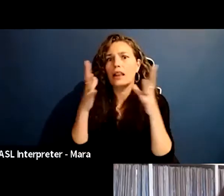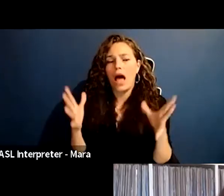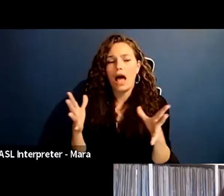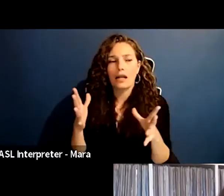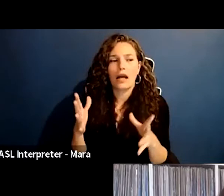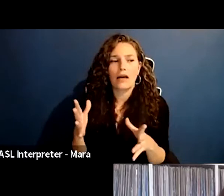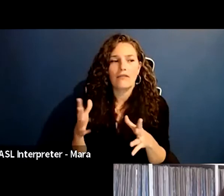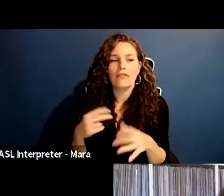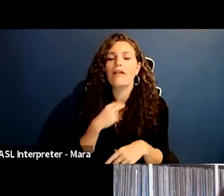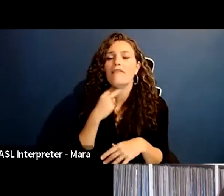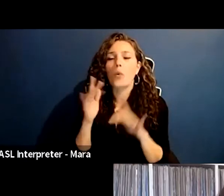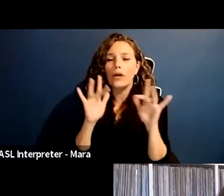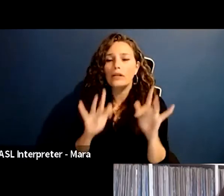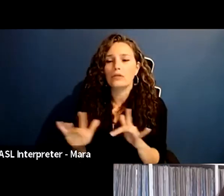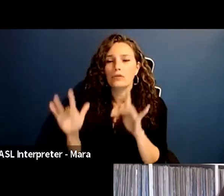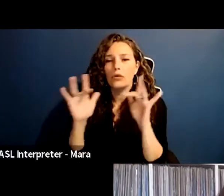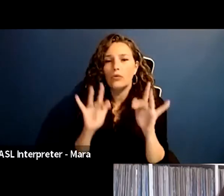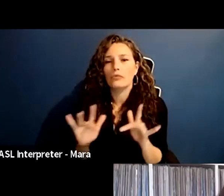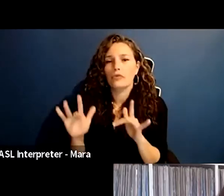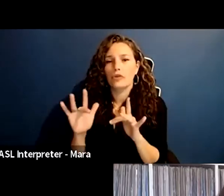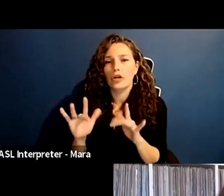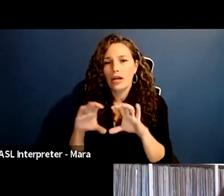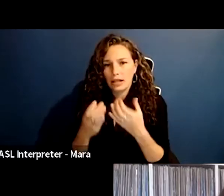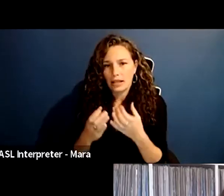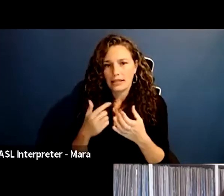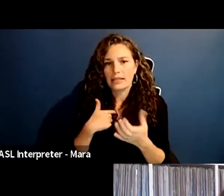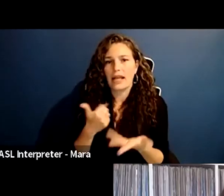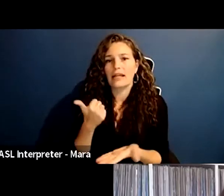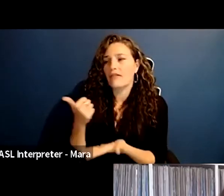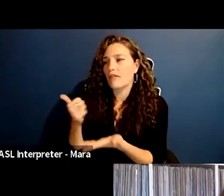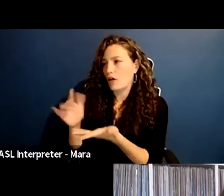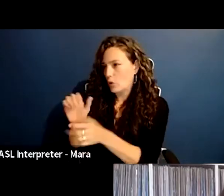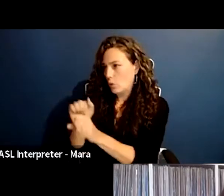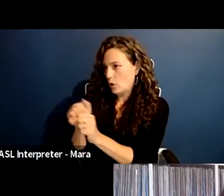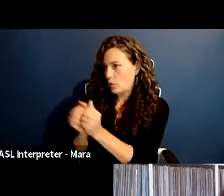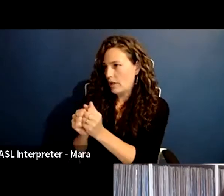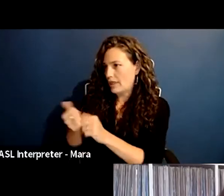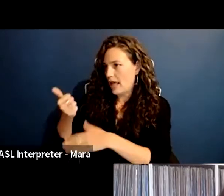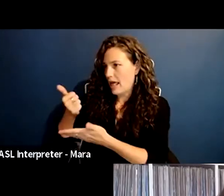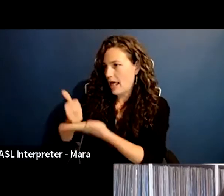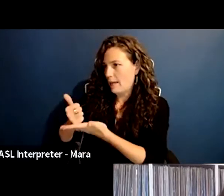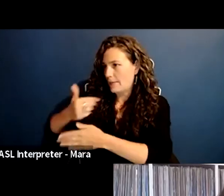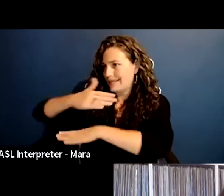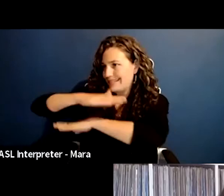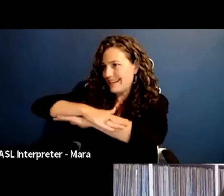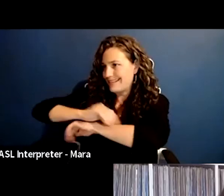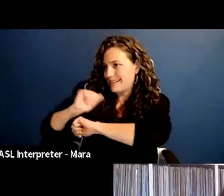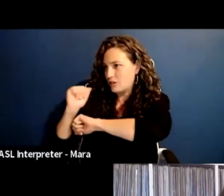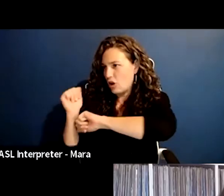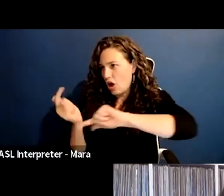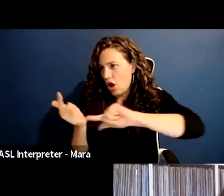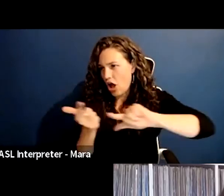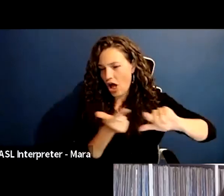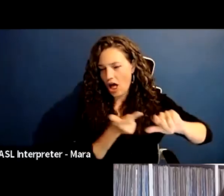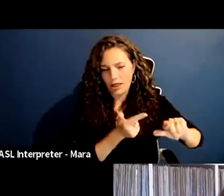and also have worked with the help desk, and everybody is just great.